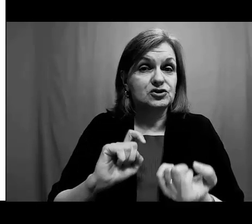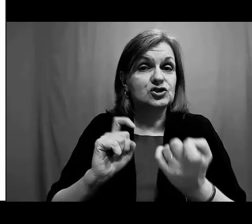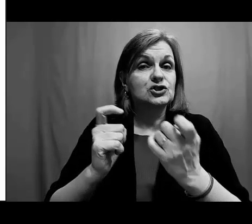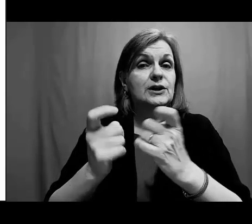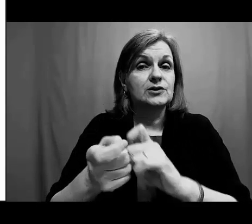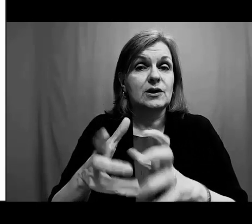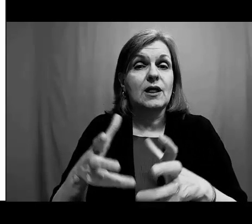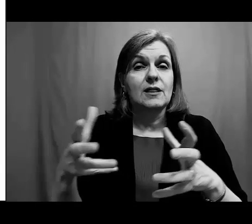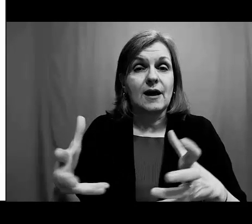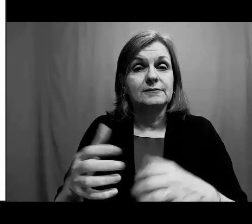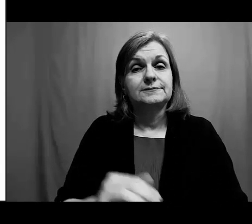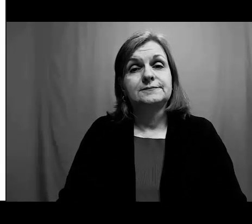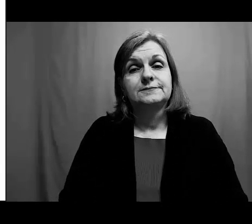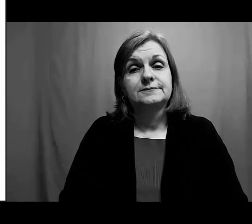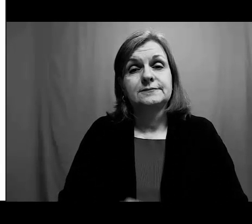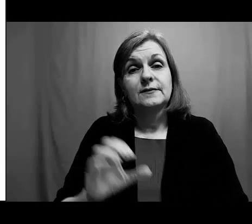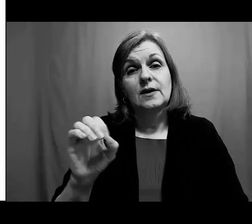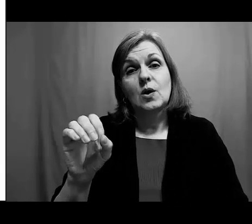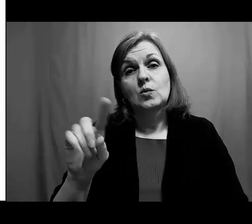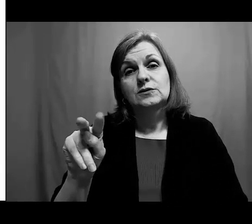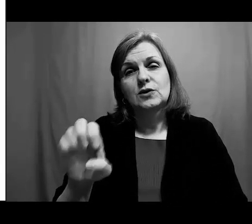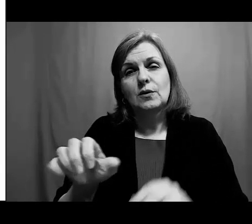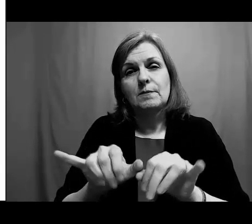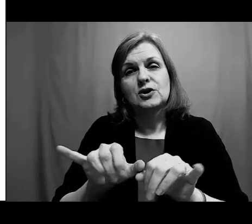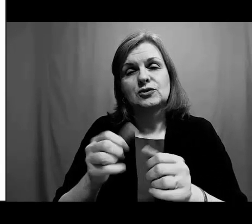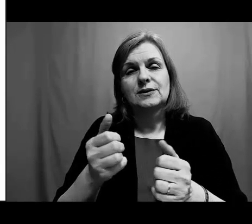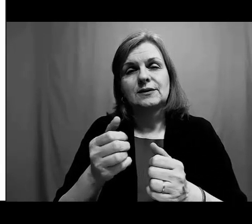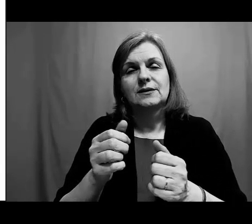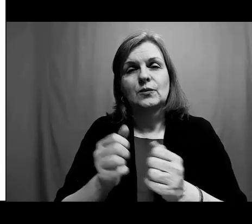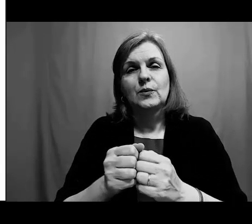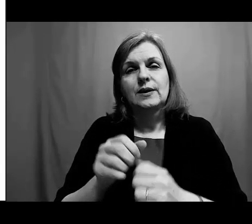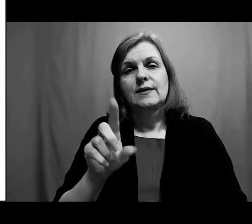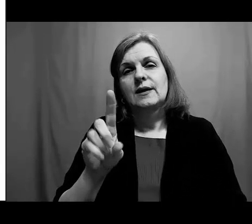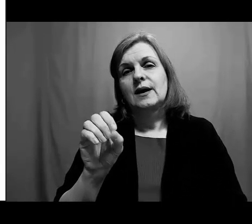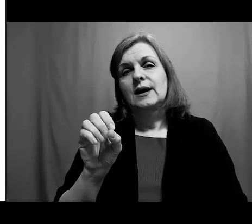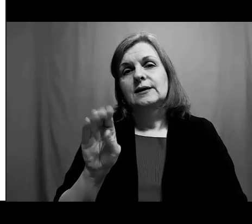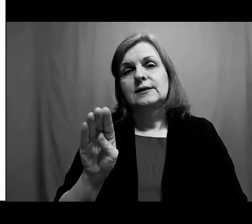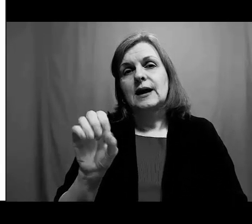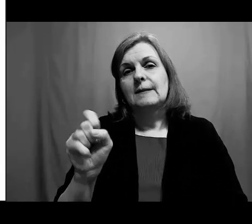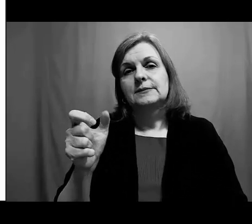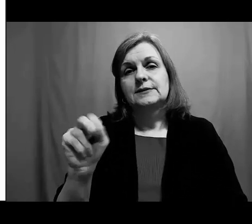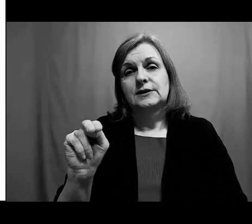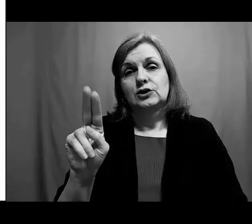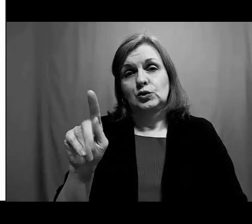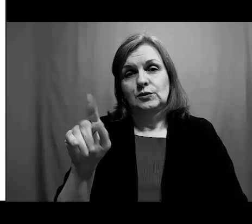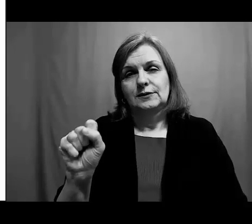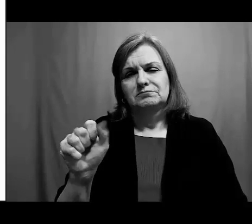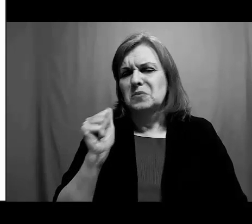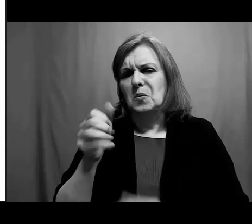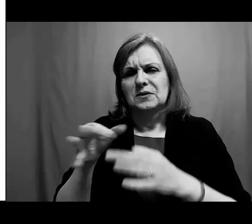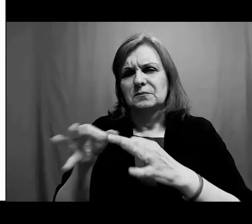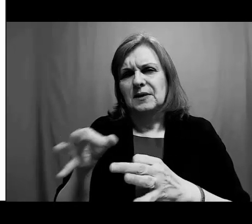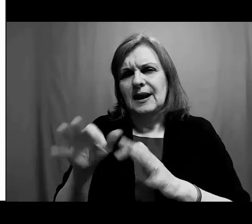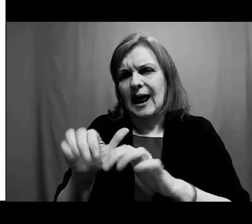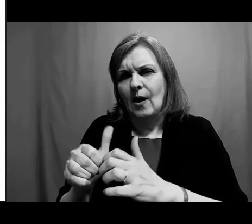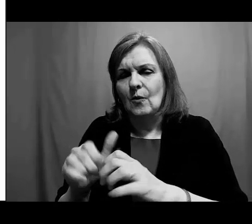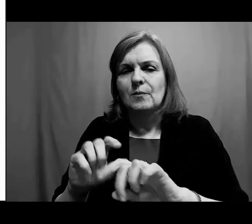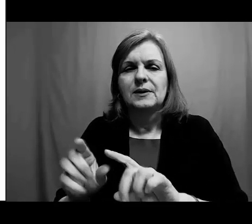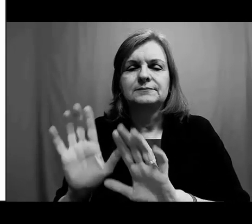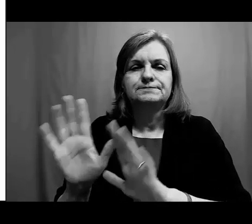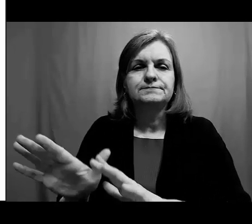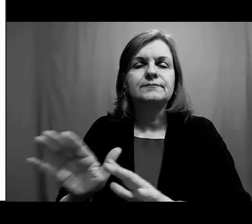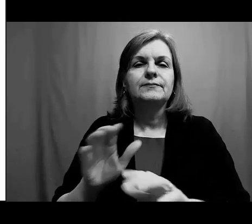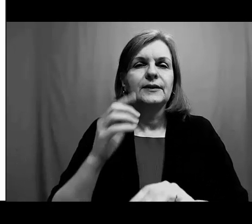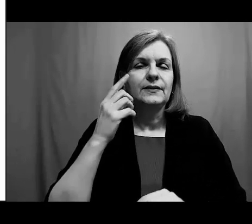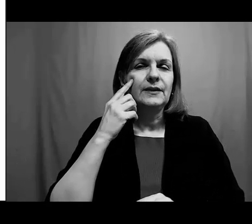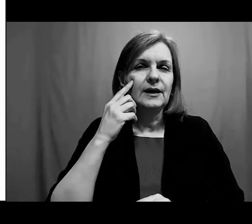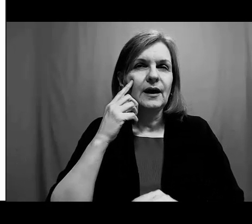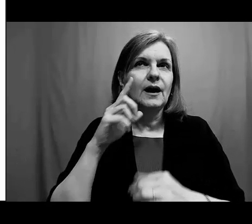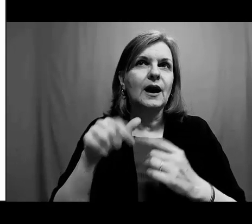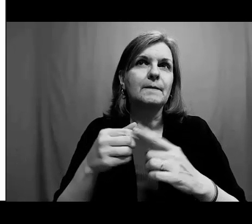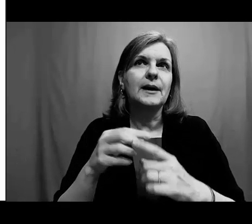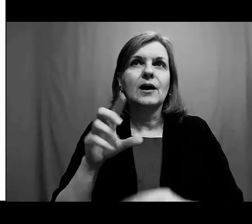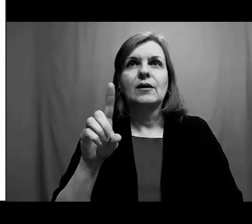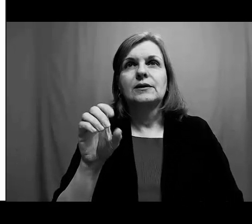and what we're looking at is ozone is measured in something known as Dobson units and we won't get in to all those details